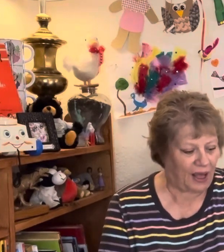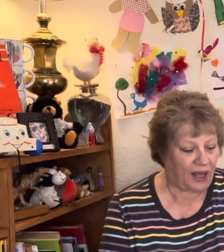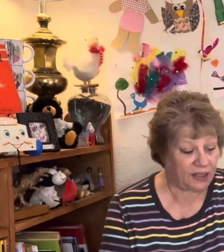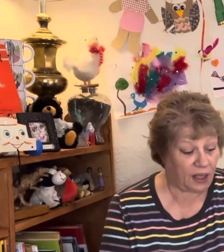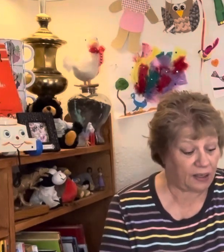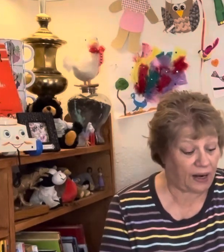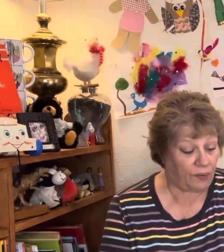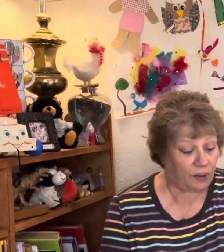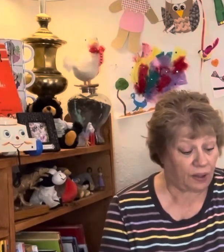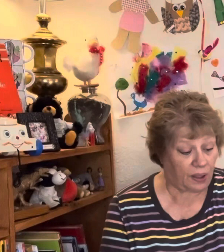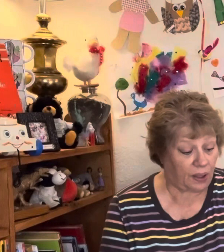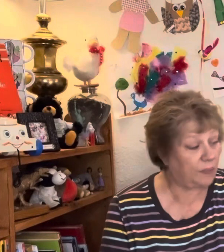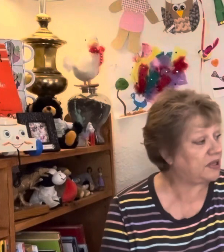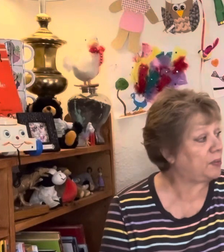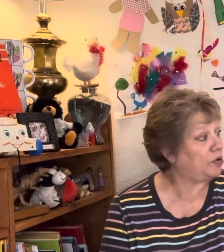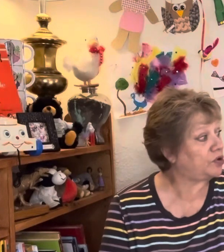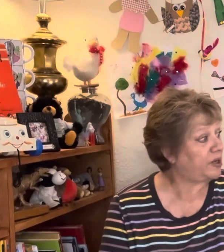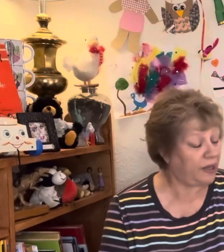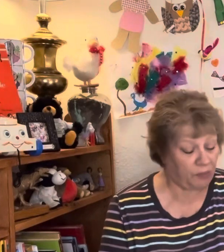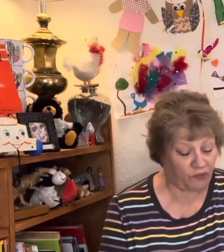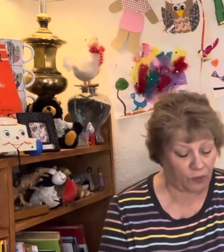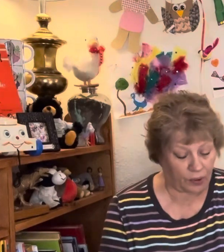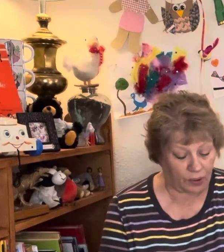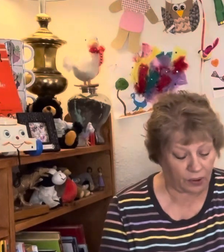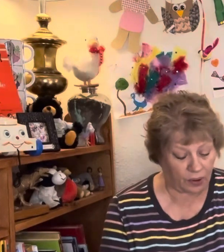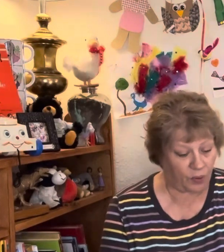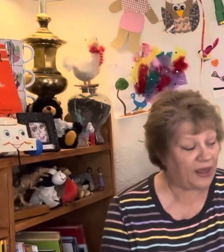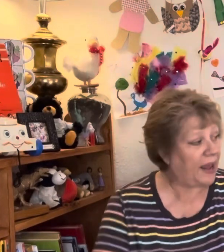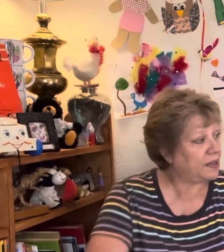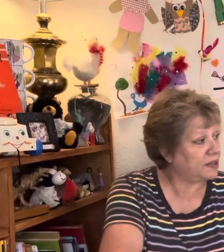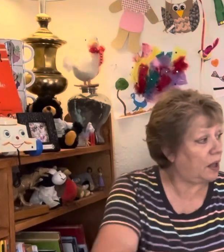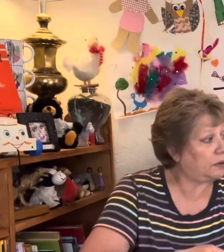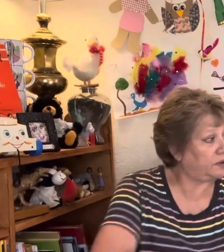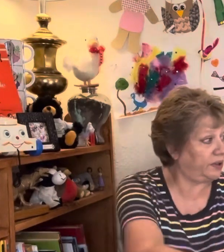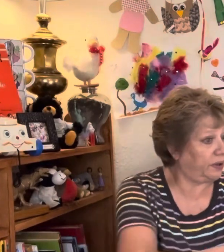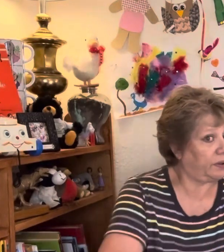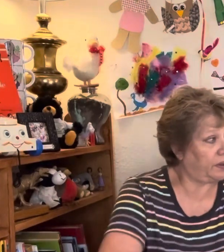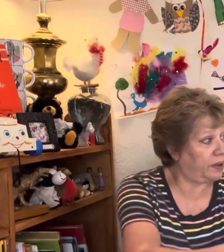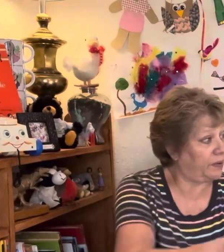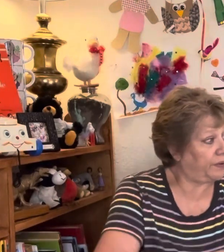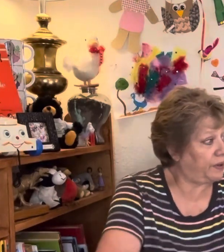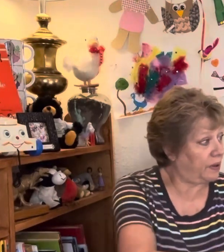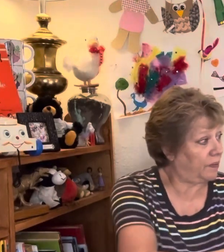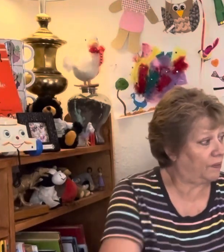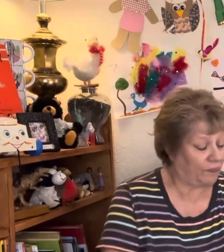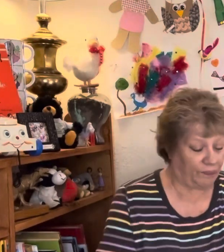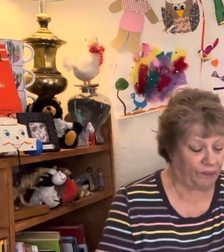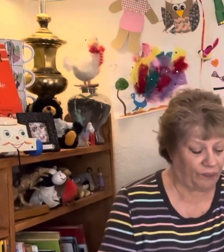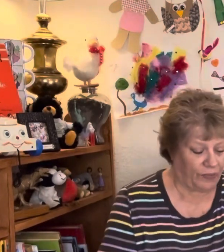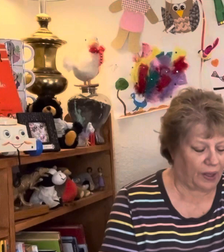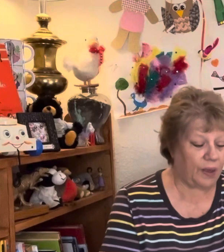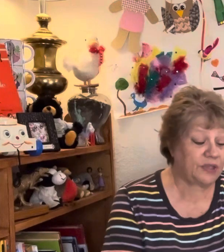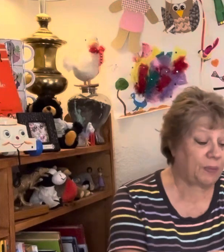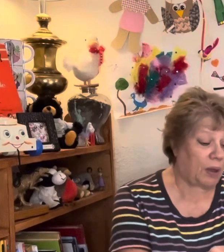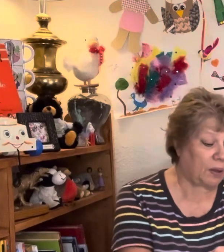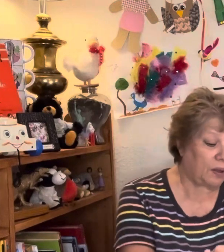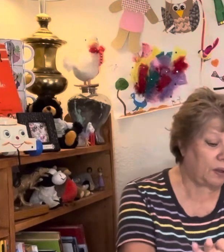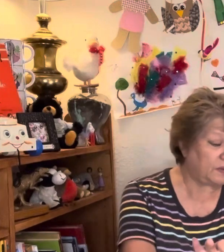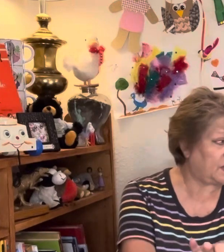I sawed down a small tree before, with a hand saw. BUSTER: How long did that take you? BARB: It was small. It